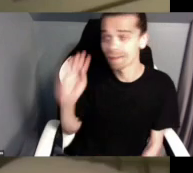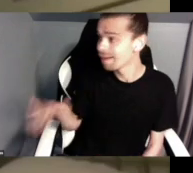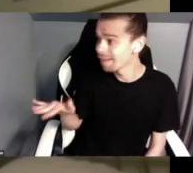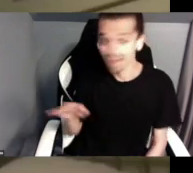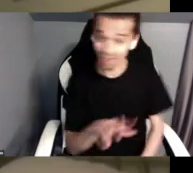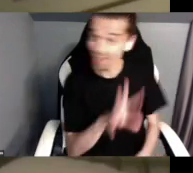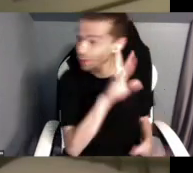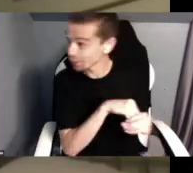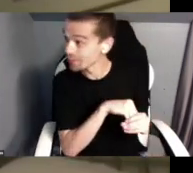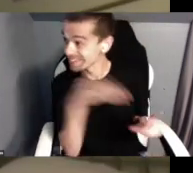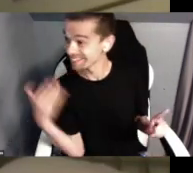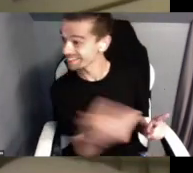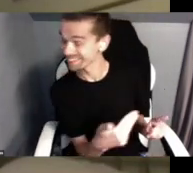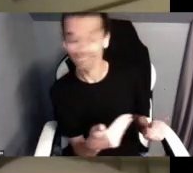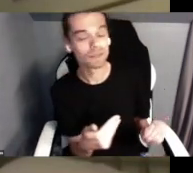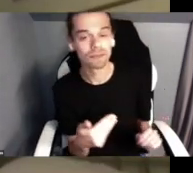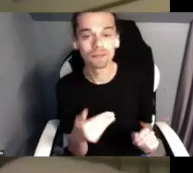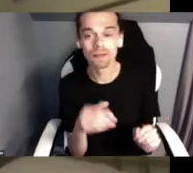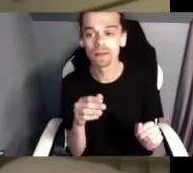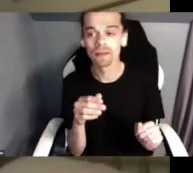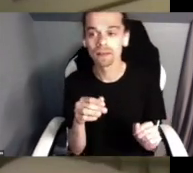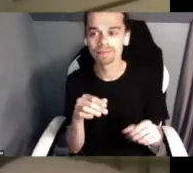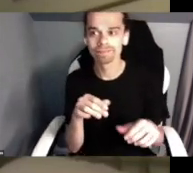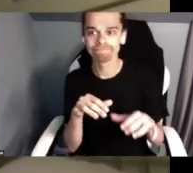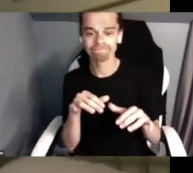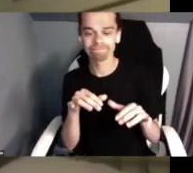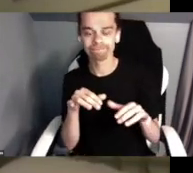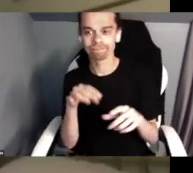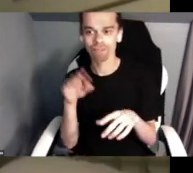take the lead and go forth with the idea